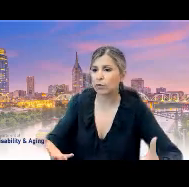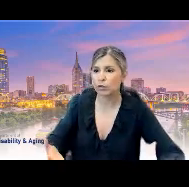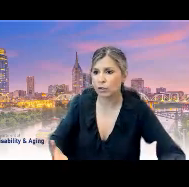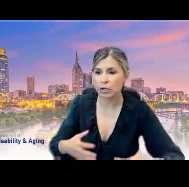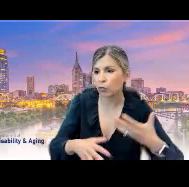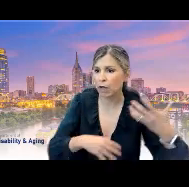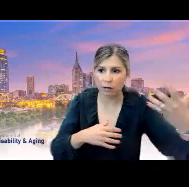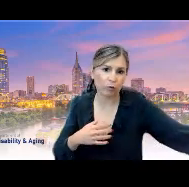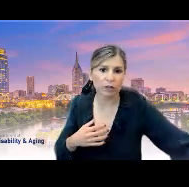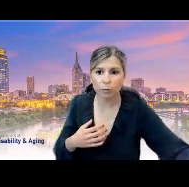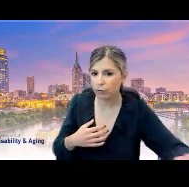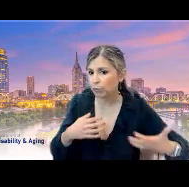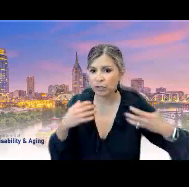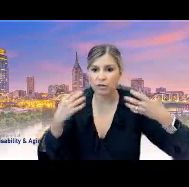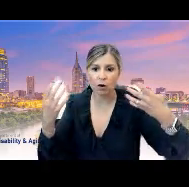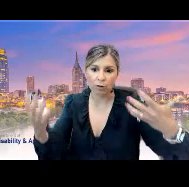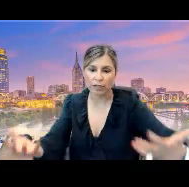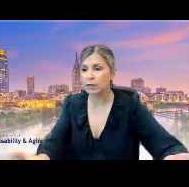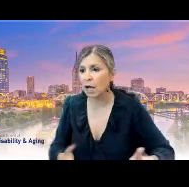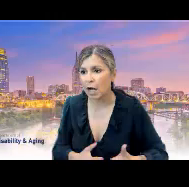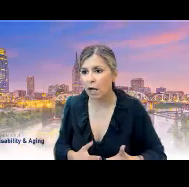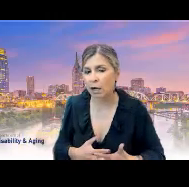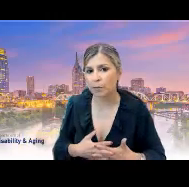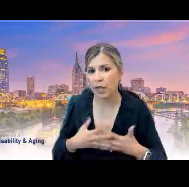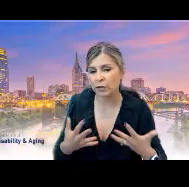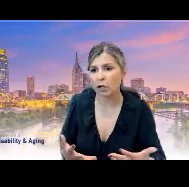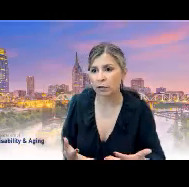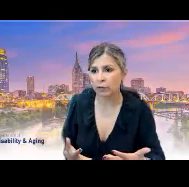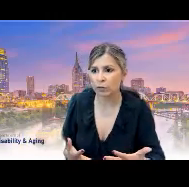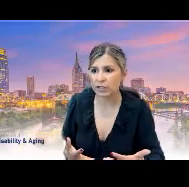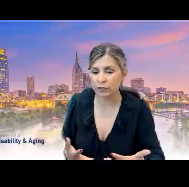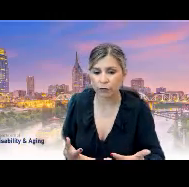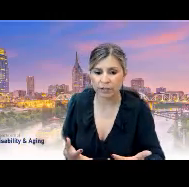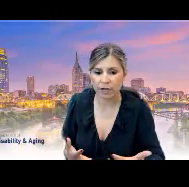what, what their prescriptions are and, and all of those different types of